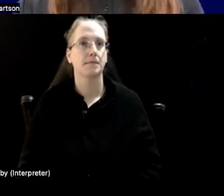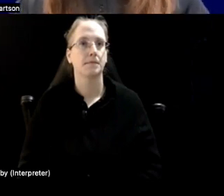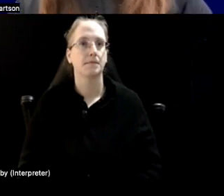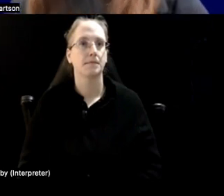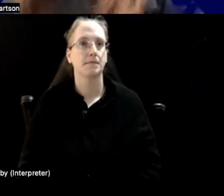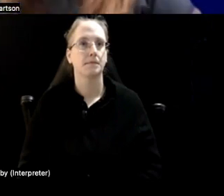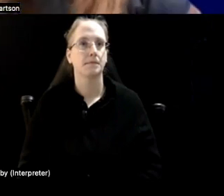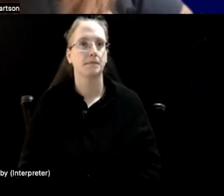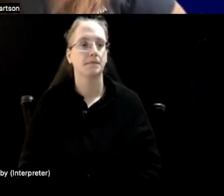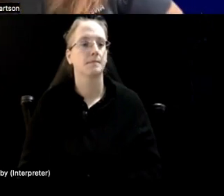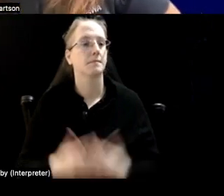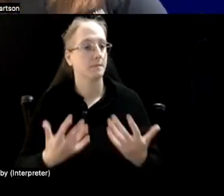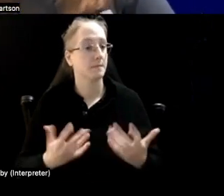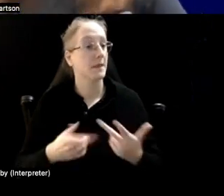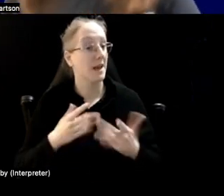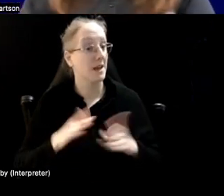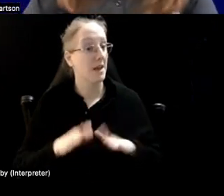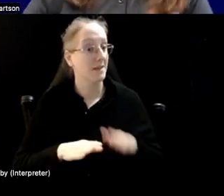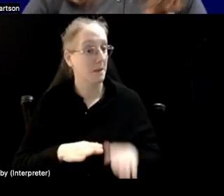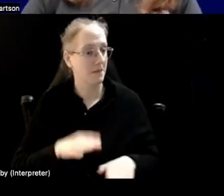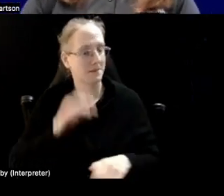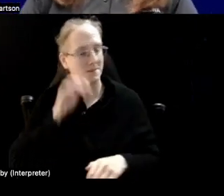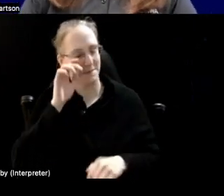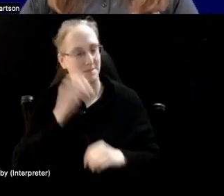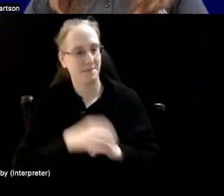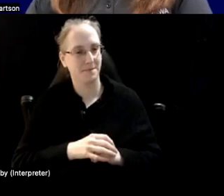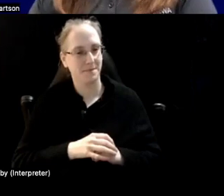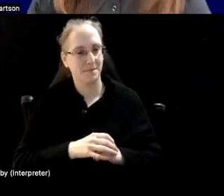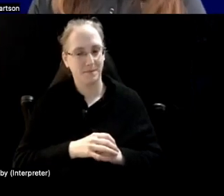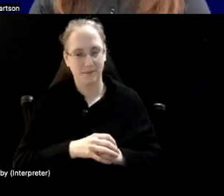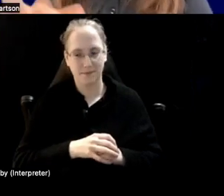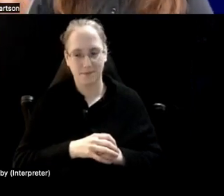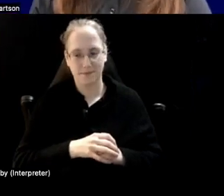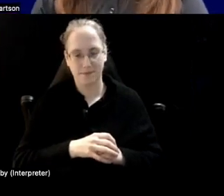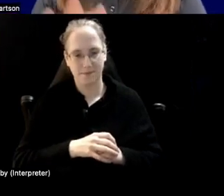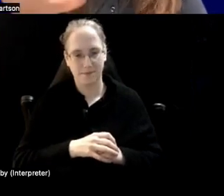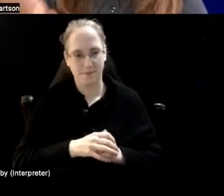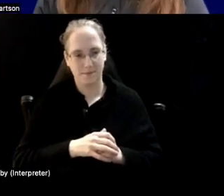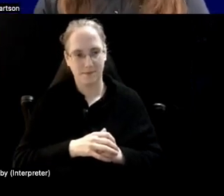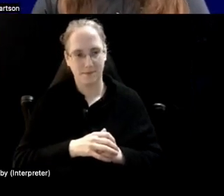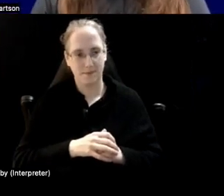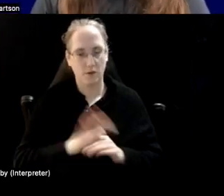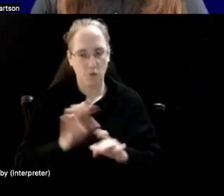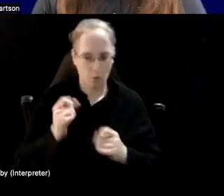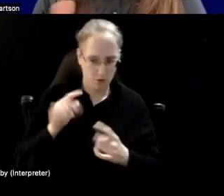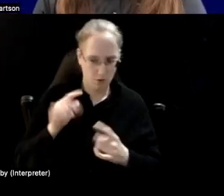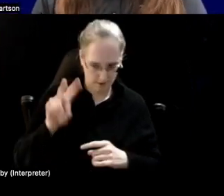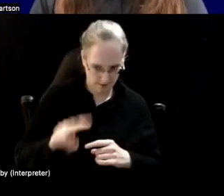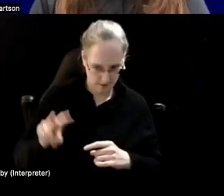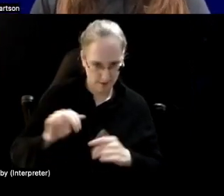Then there's another step. Once we notice this pattern or sequence, we might then